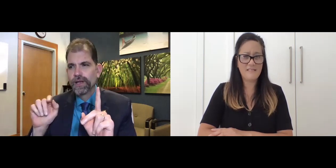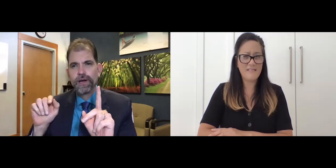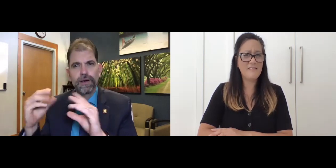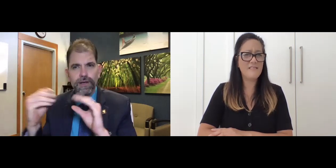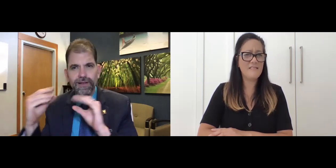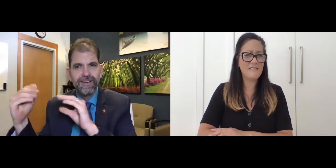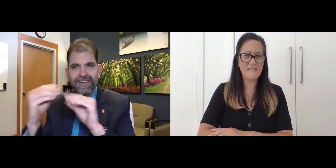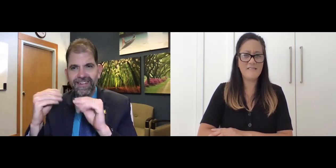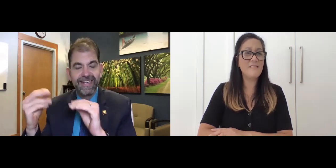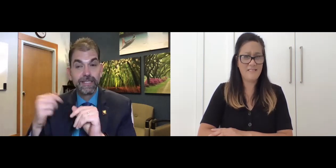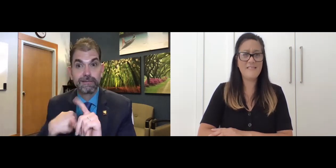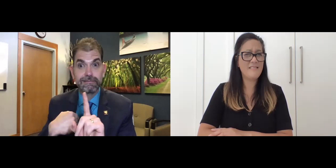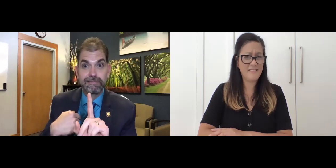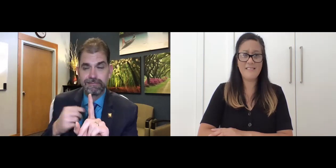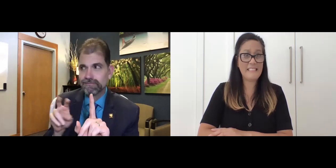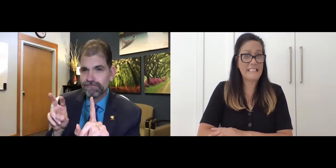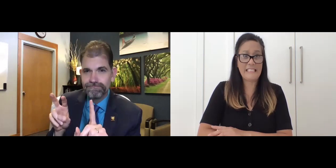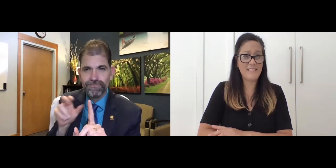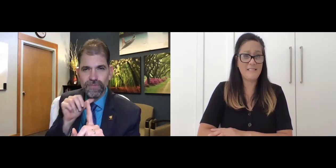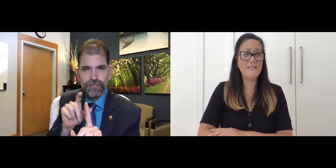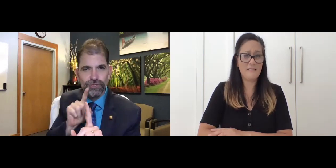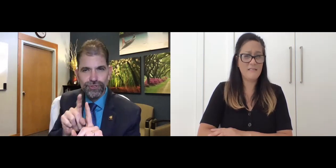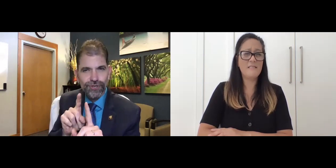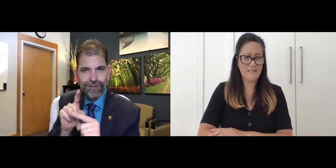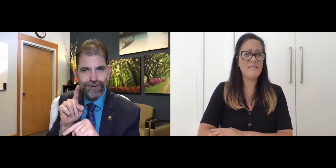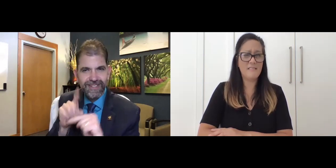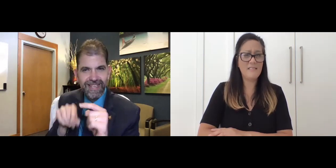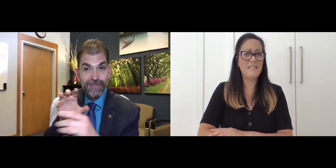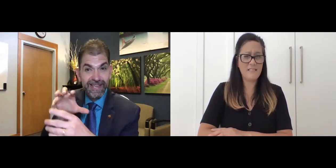you know talk to each other and talk about the different plays and the game